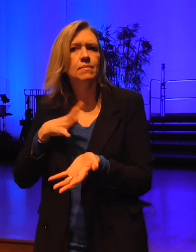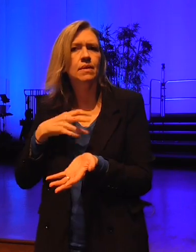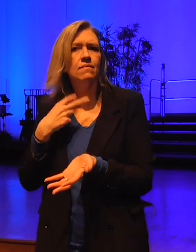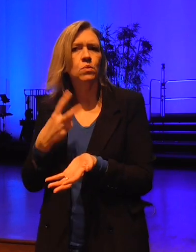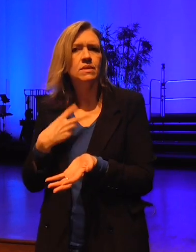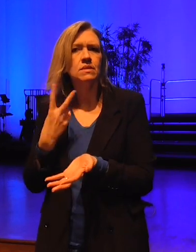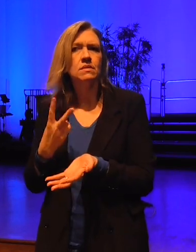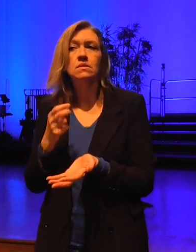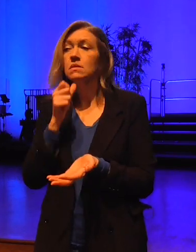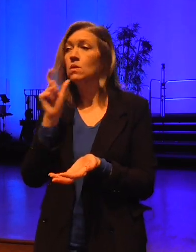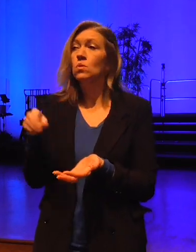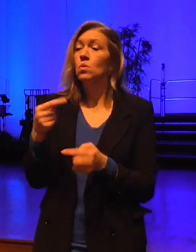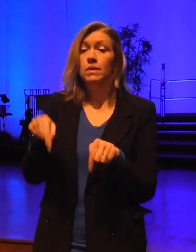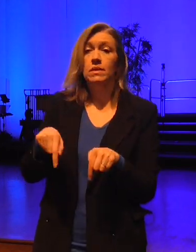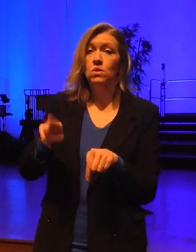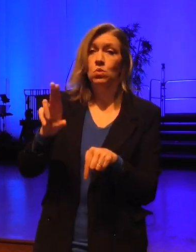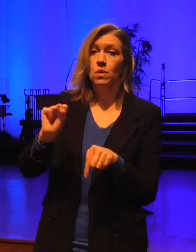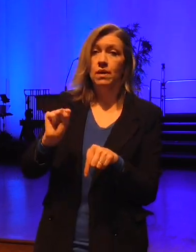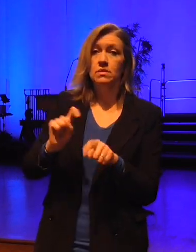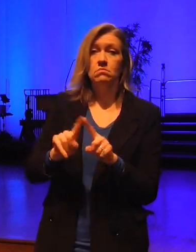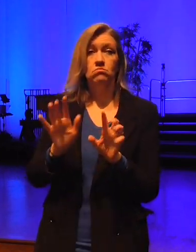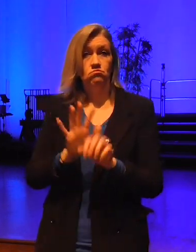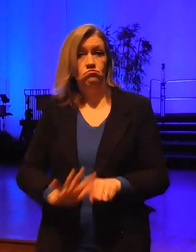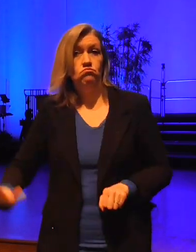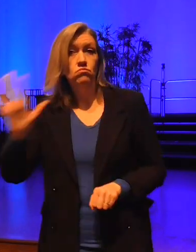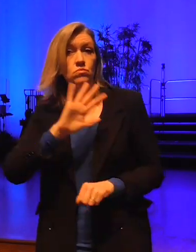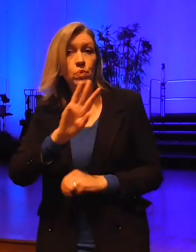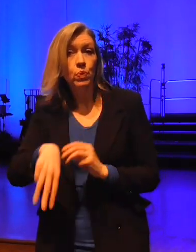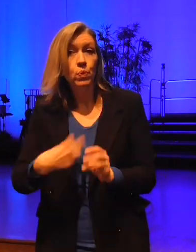United States but around the world I once read something that said something to the